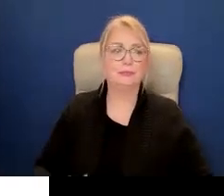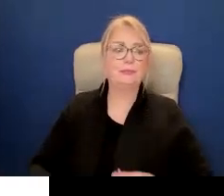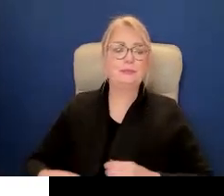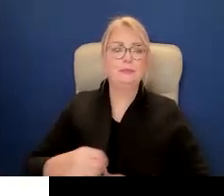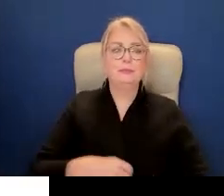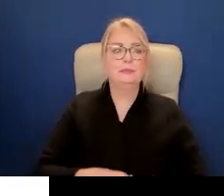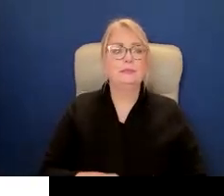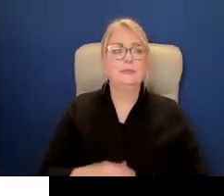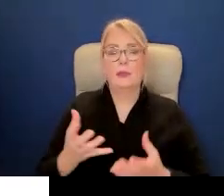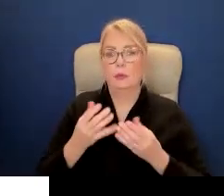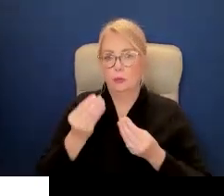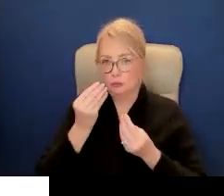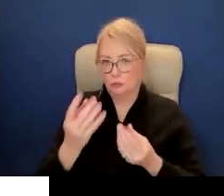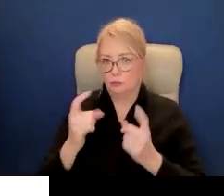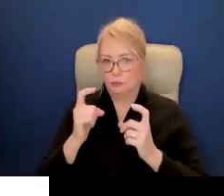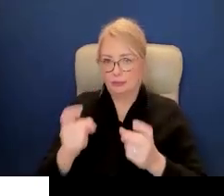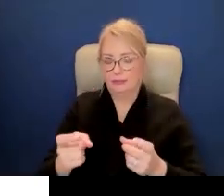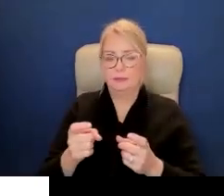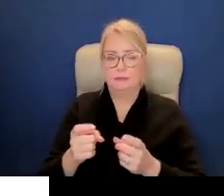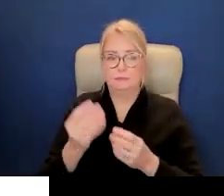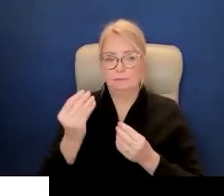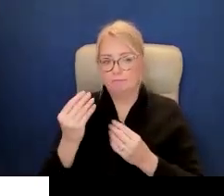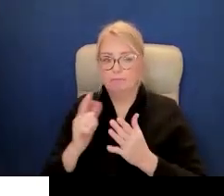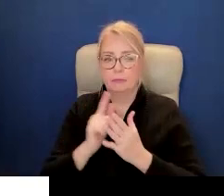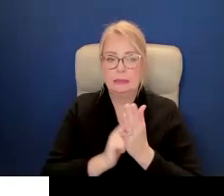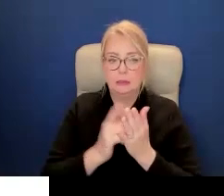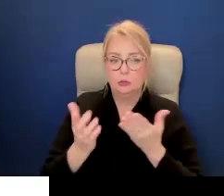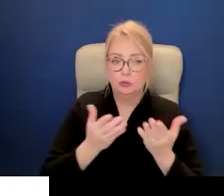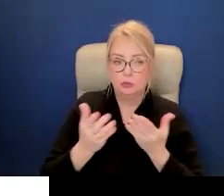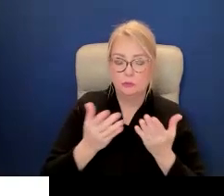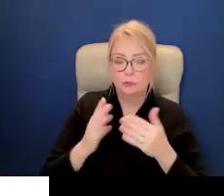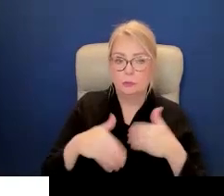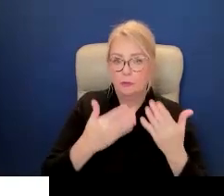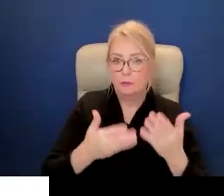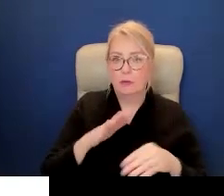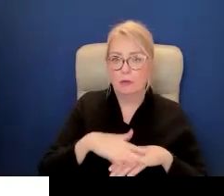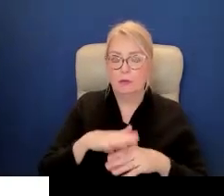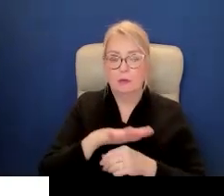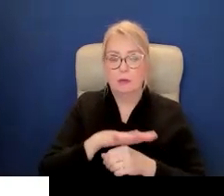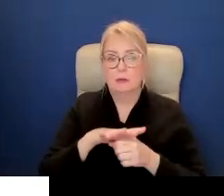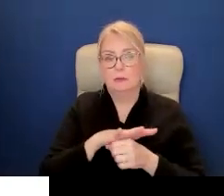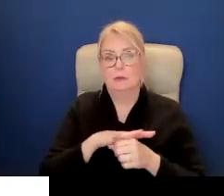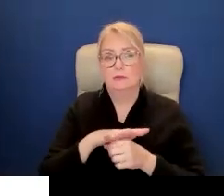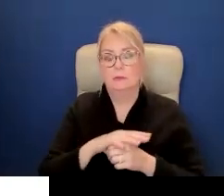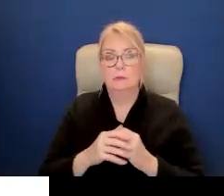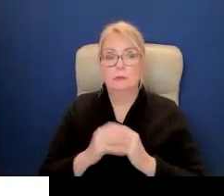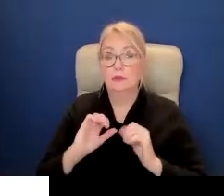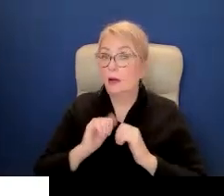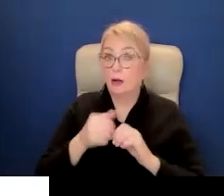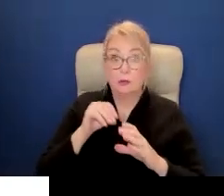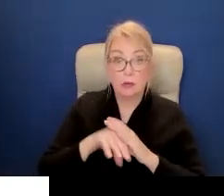some information on what legal services we do provide on campus. More information on how to access those services as well.